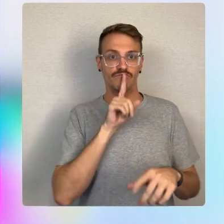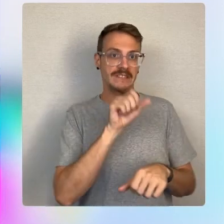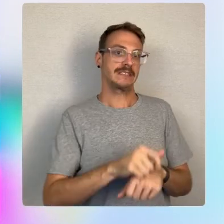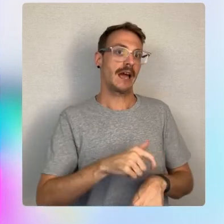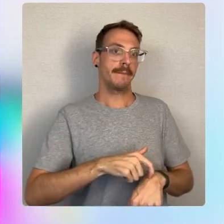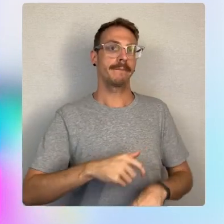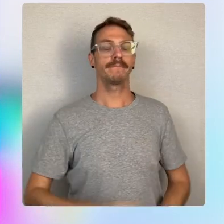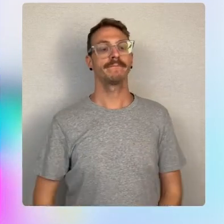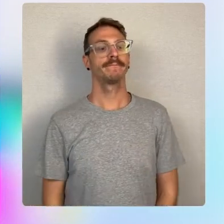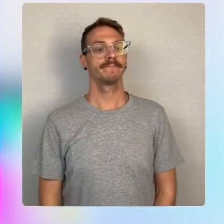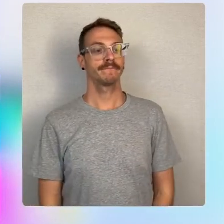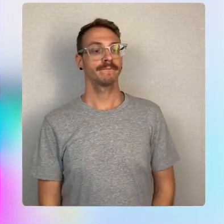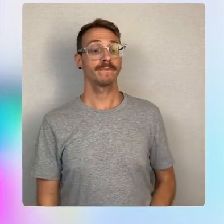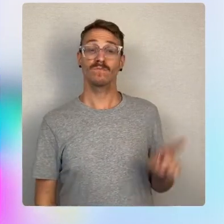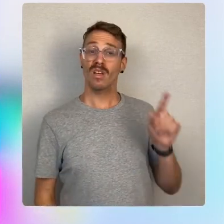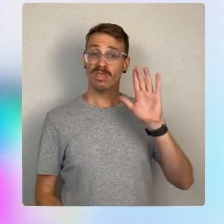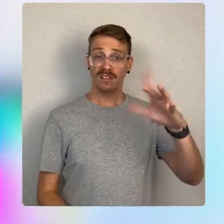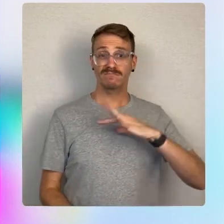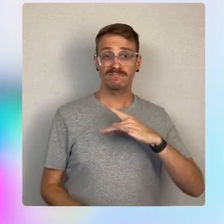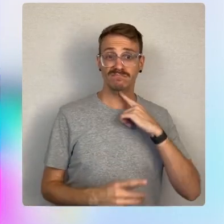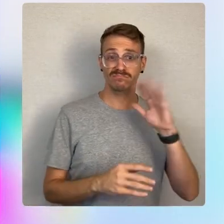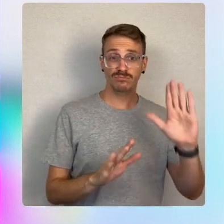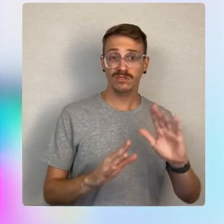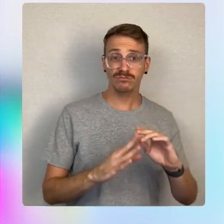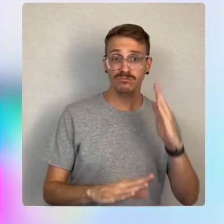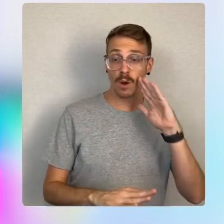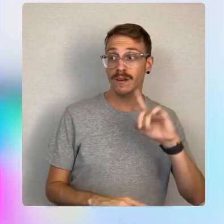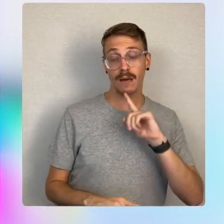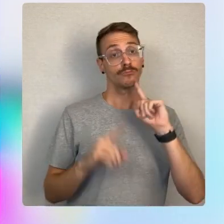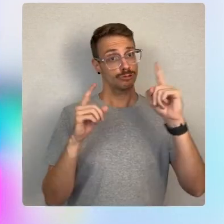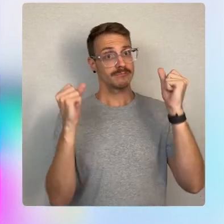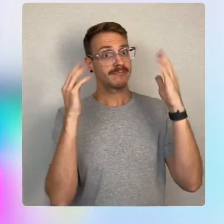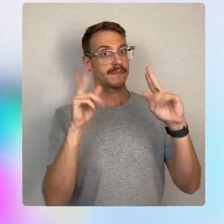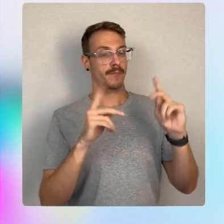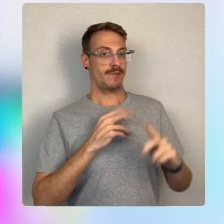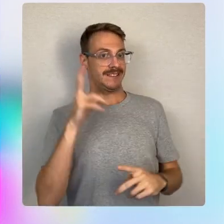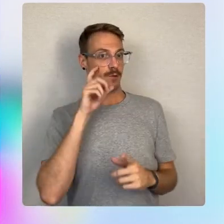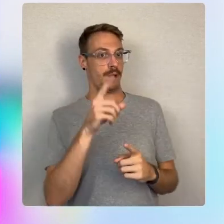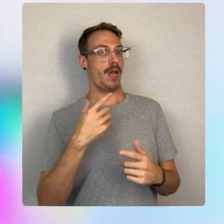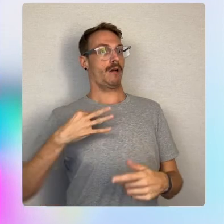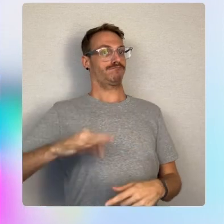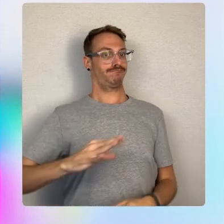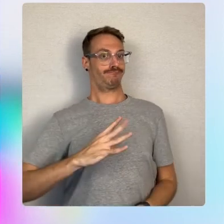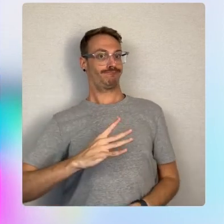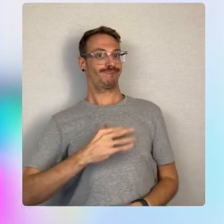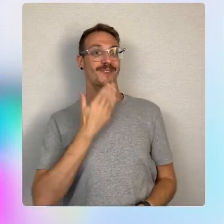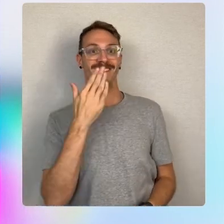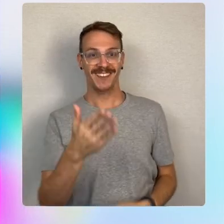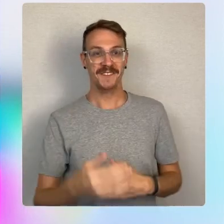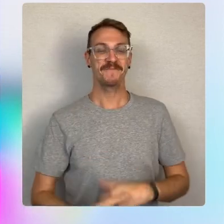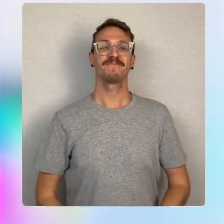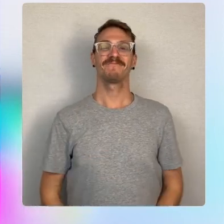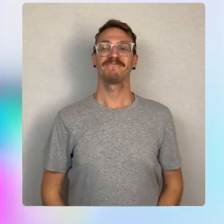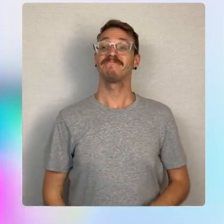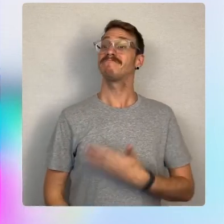That's really great to know, and I'm sure a lot of the developers who are listening to this will find that very helpful, so thank you. And, Yagiz?